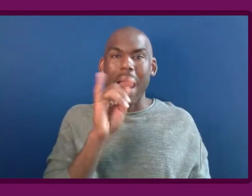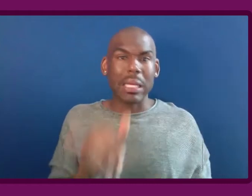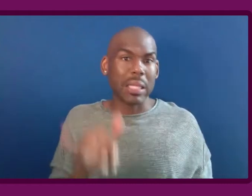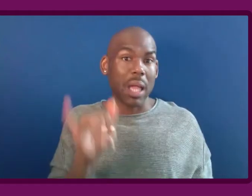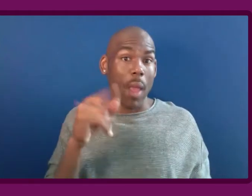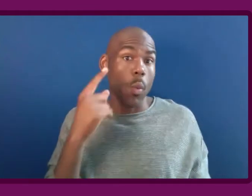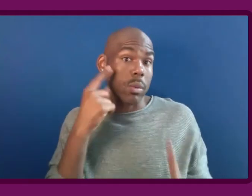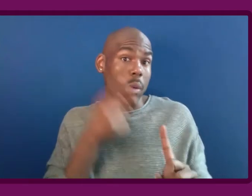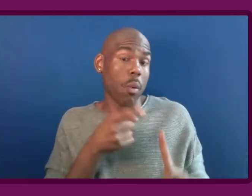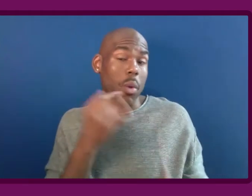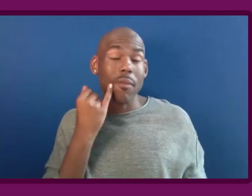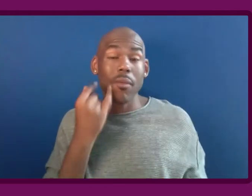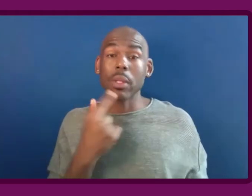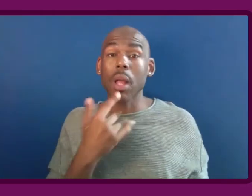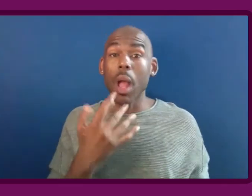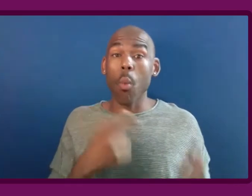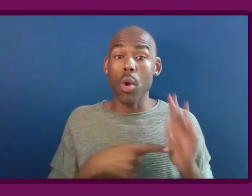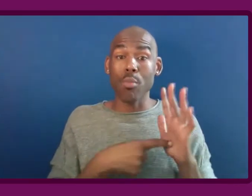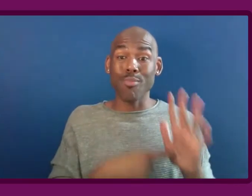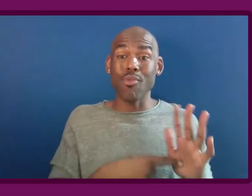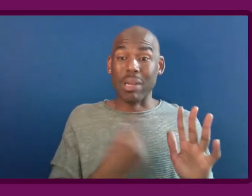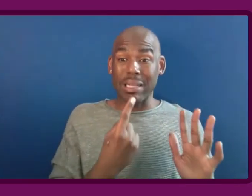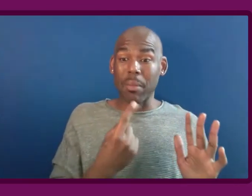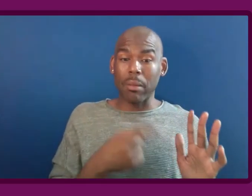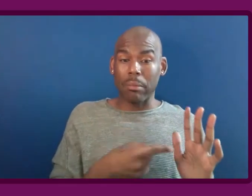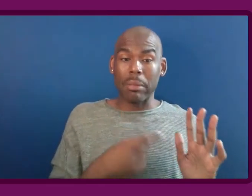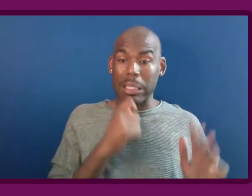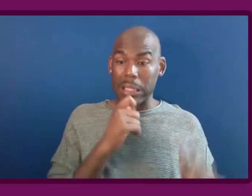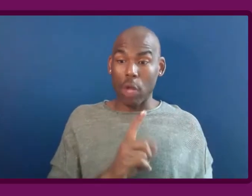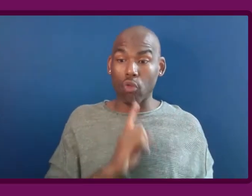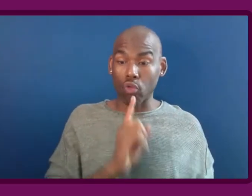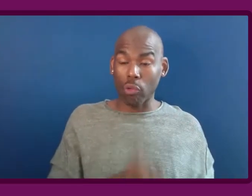was the initial goal. If you wanted to say, "I'm going to portray something that's not real and it